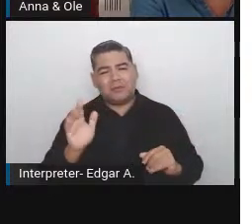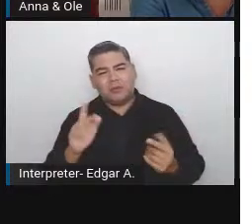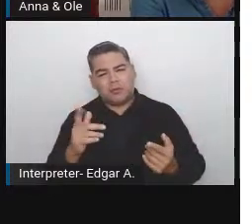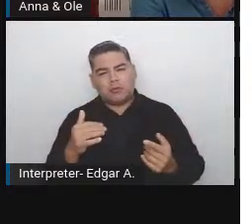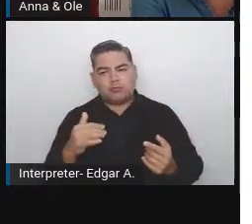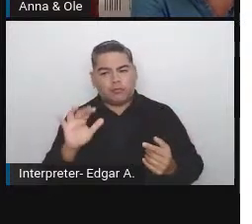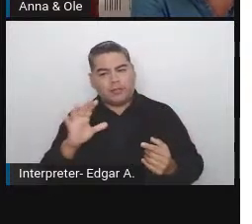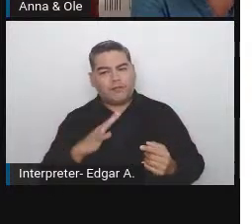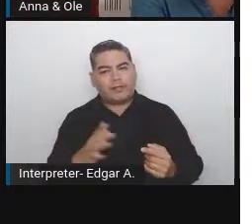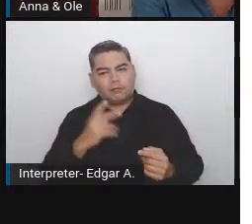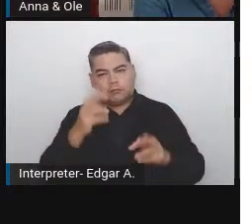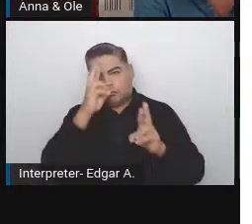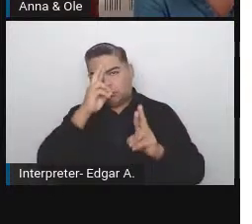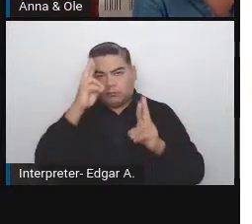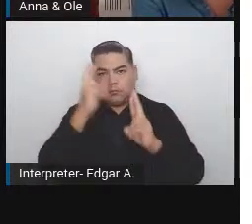one. So